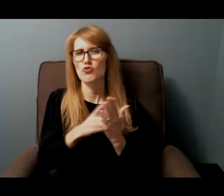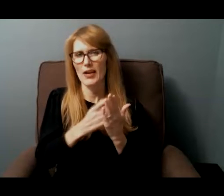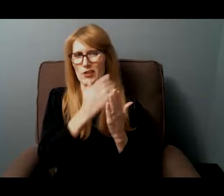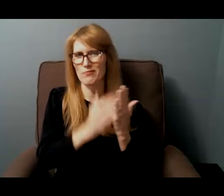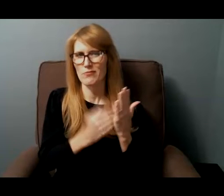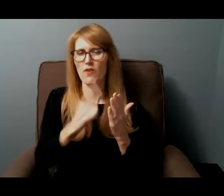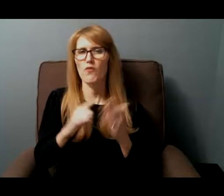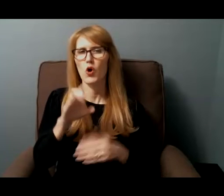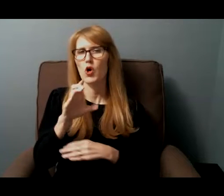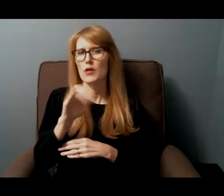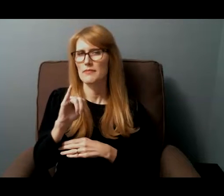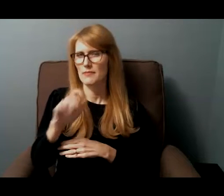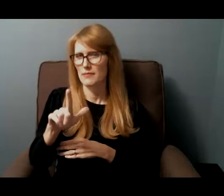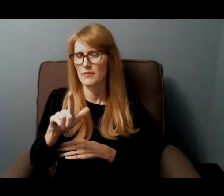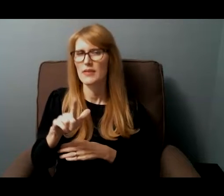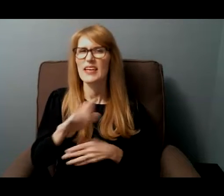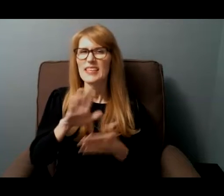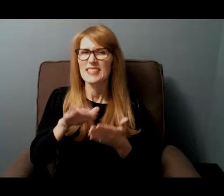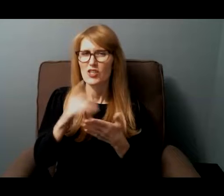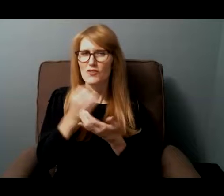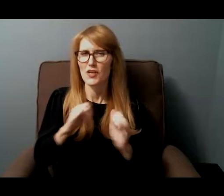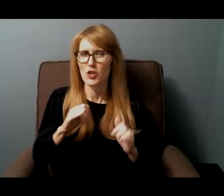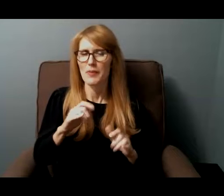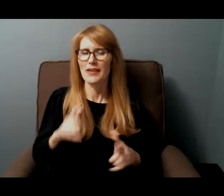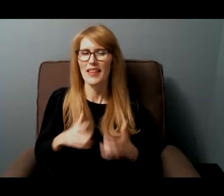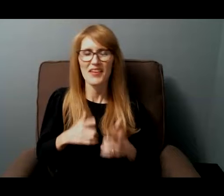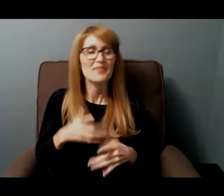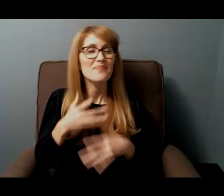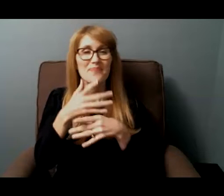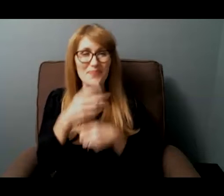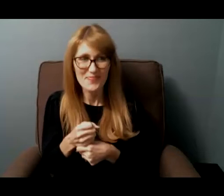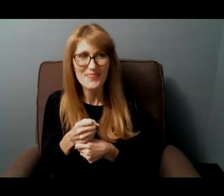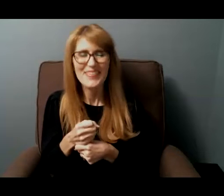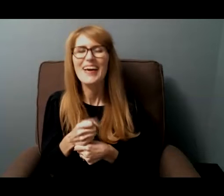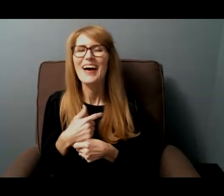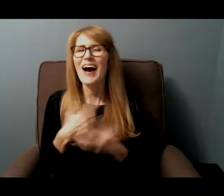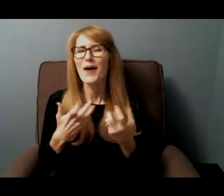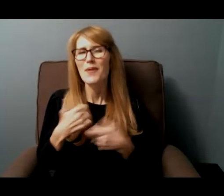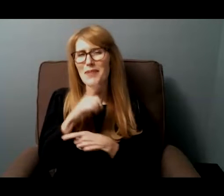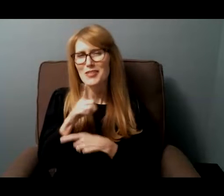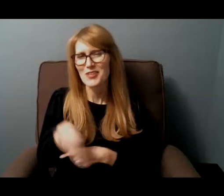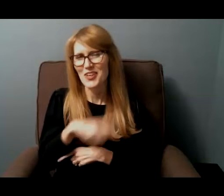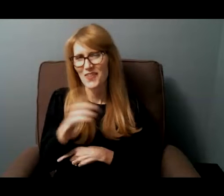So in summary, I guess what I want to make sure you understand is that there's a number